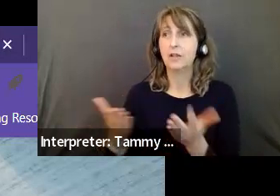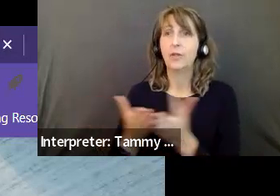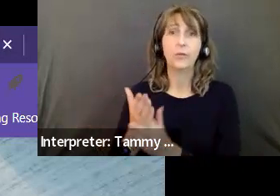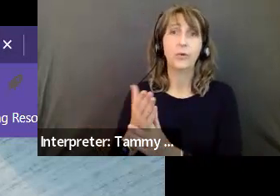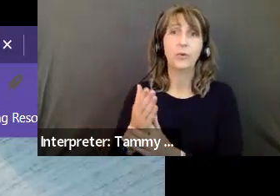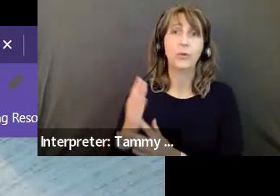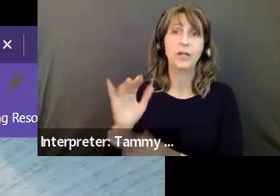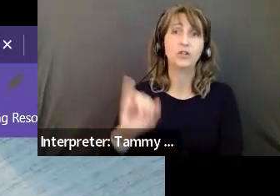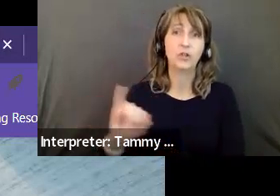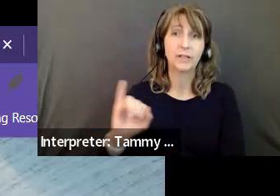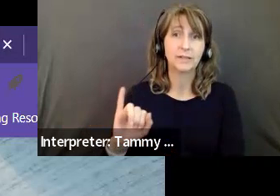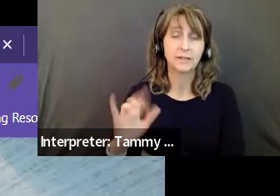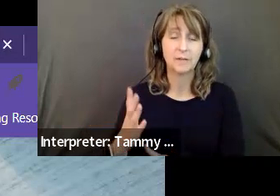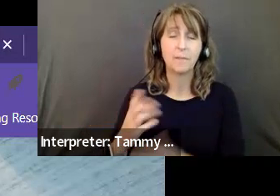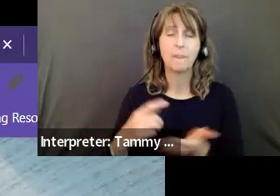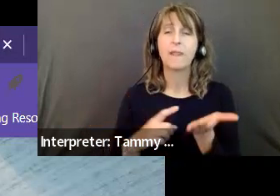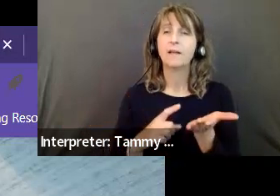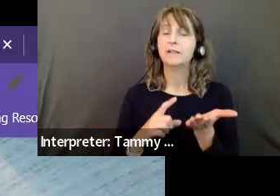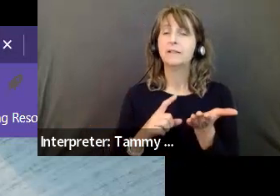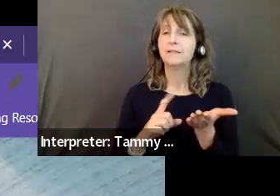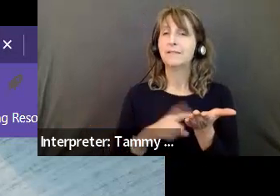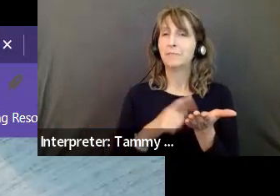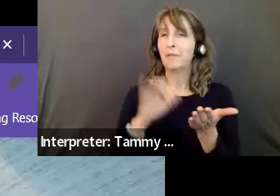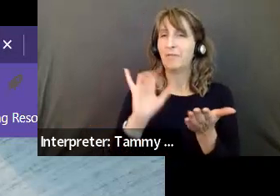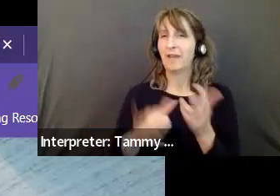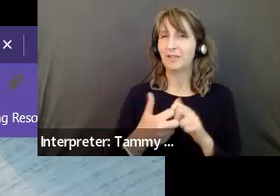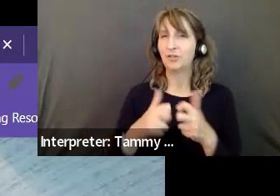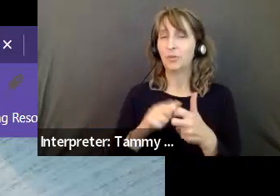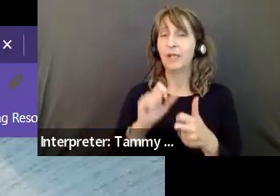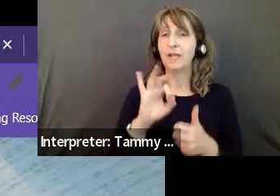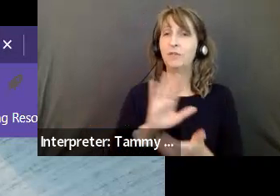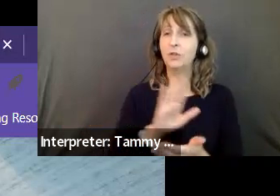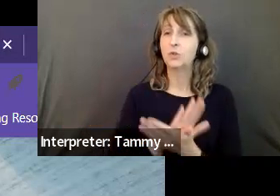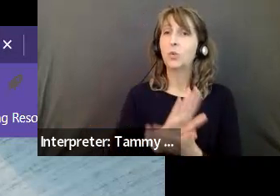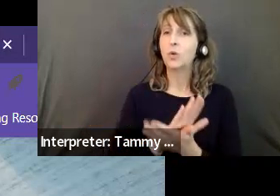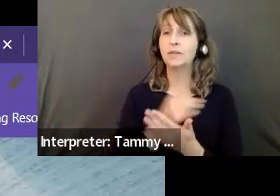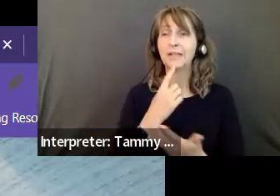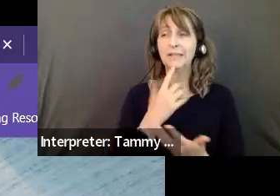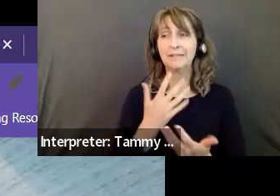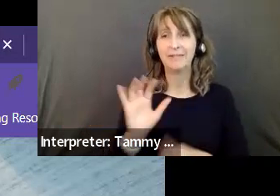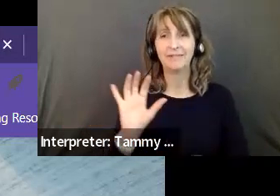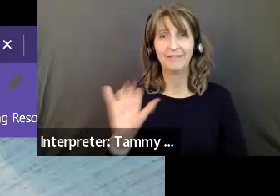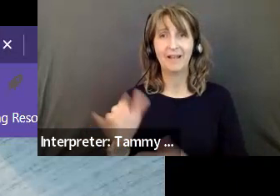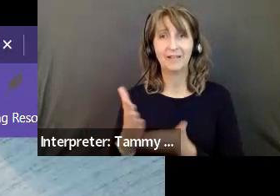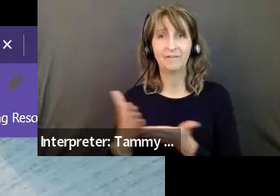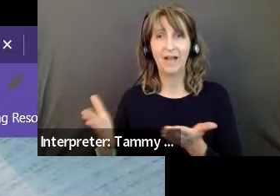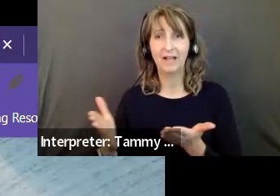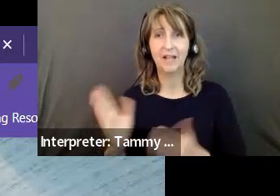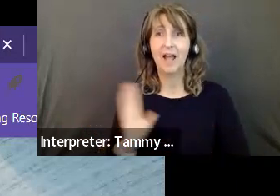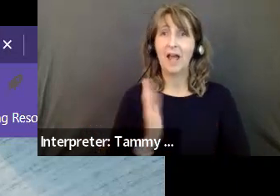So here's where you get into issues is if the school system says Well, that's not the device our team would recommend.